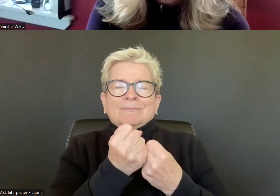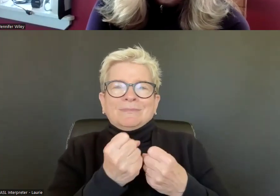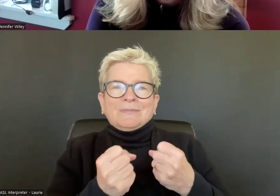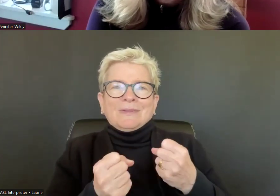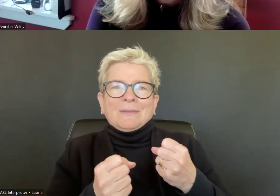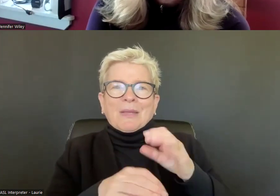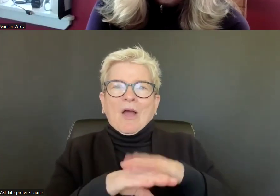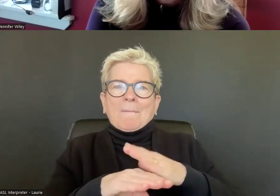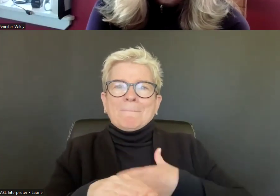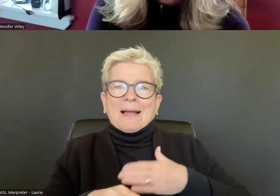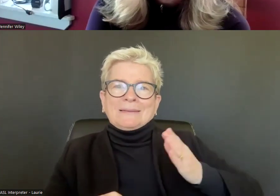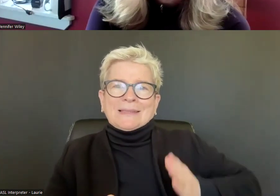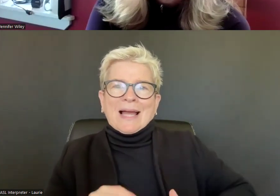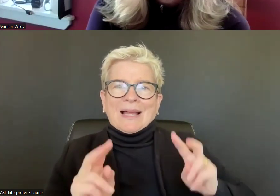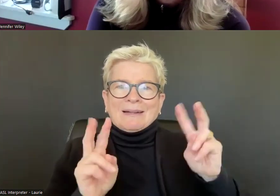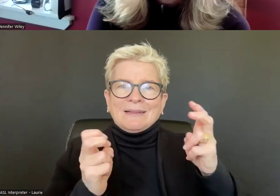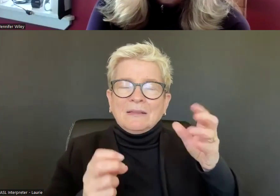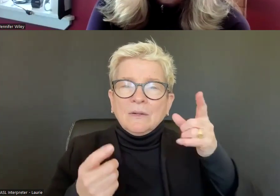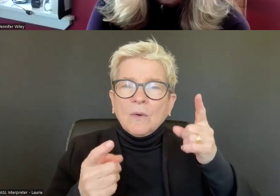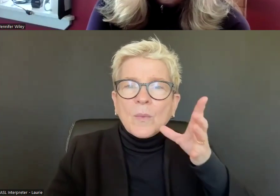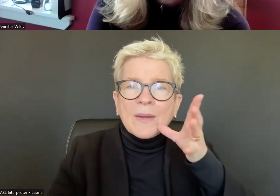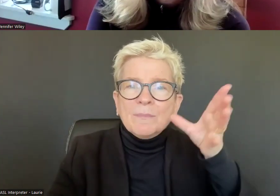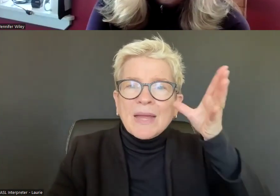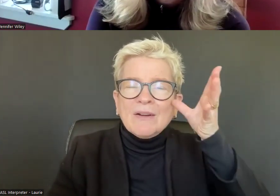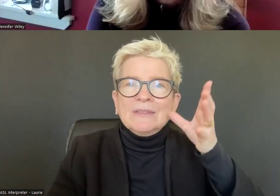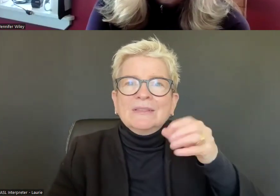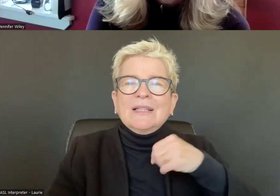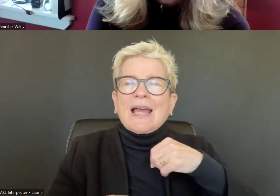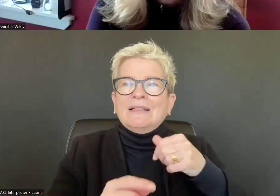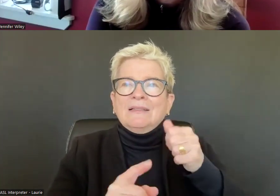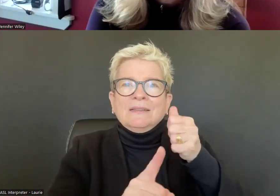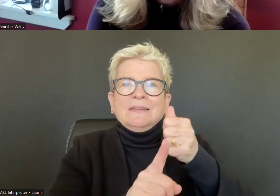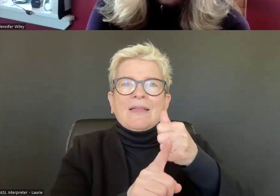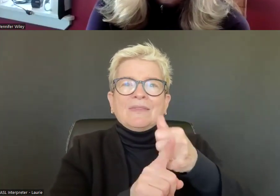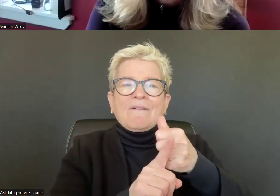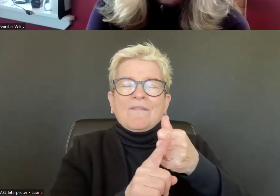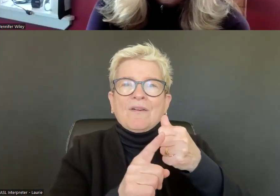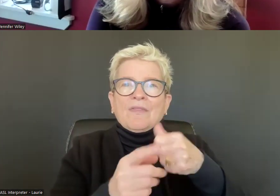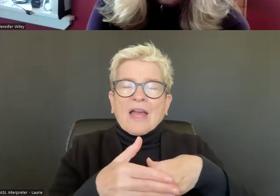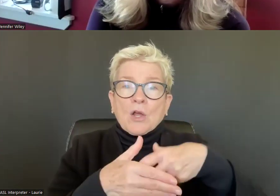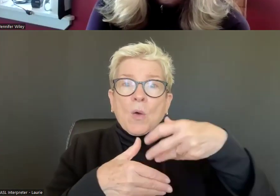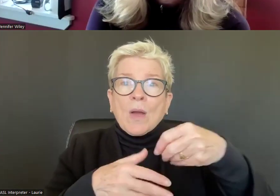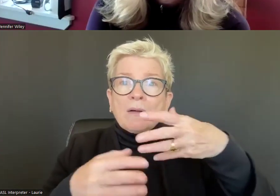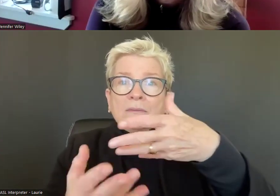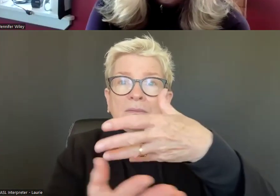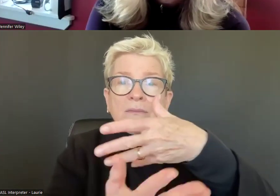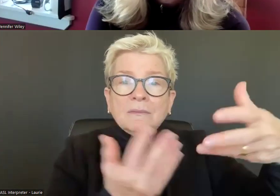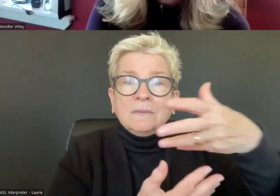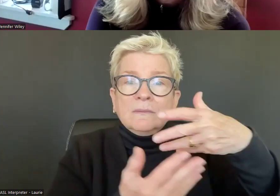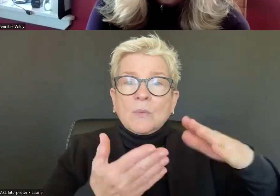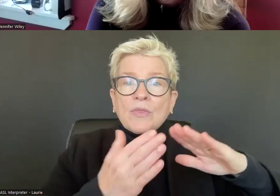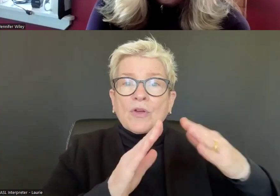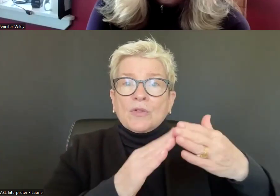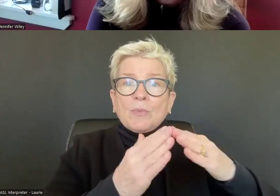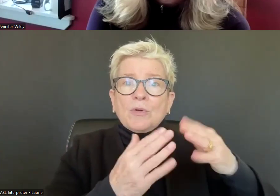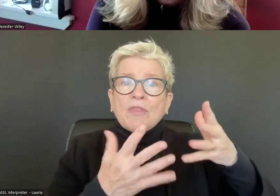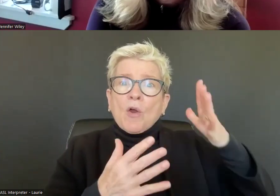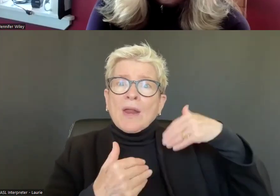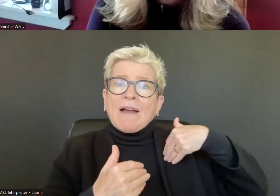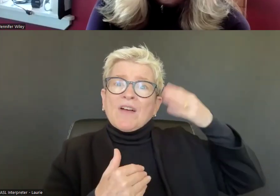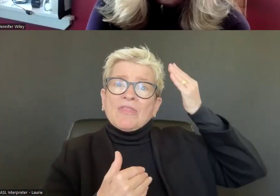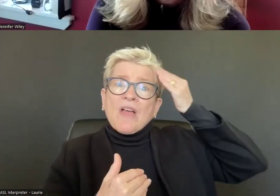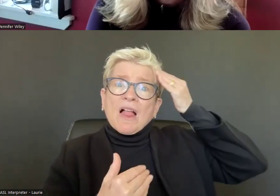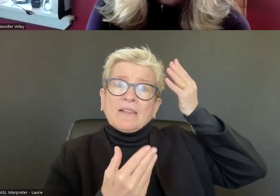parents that can speak to the community with knowledge and information that is true and